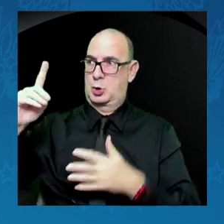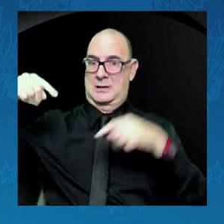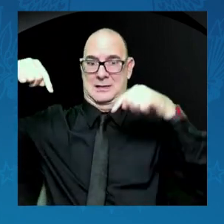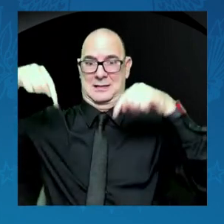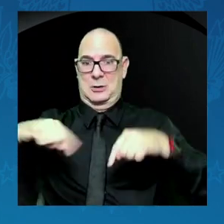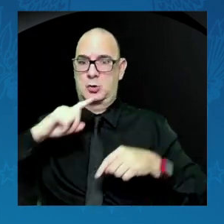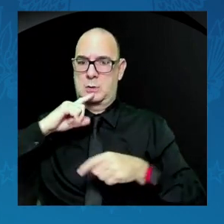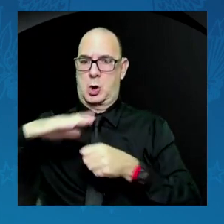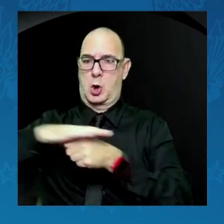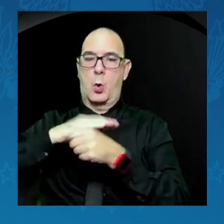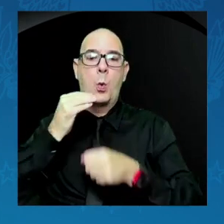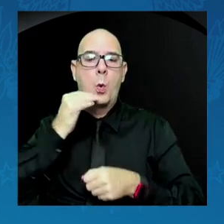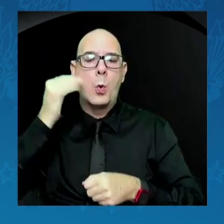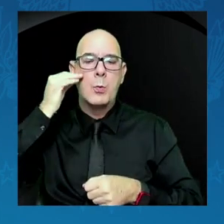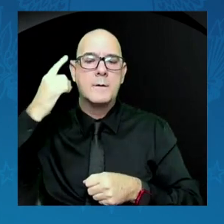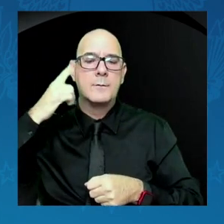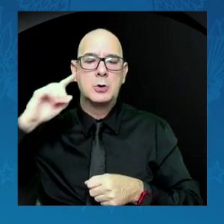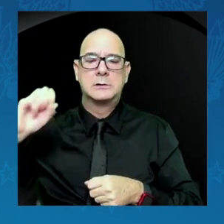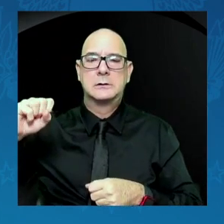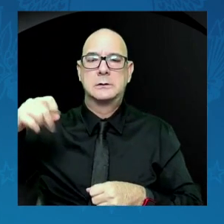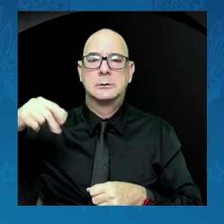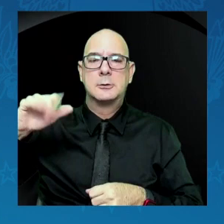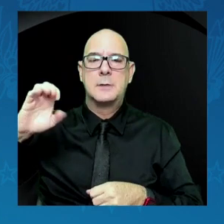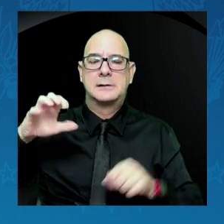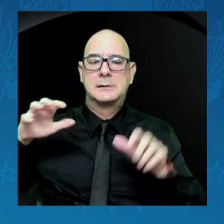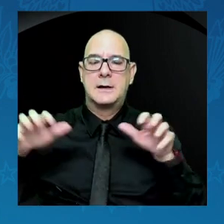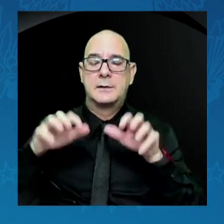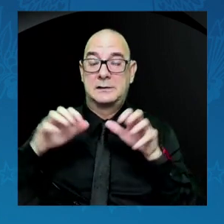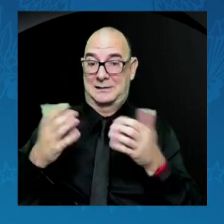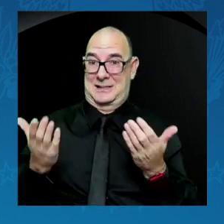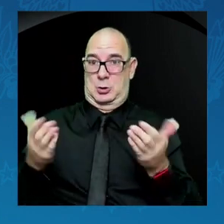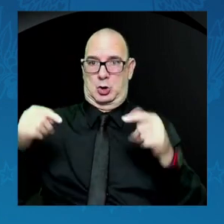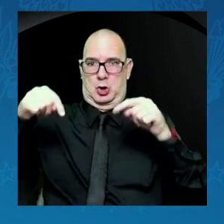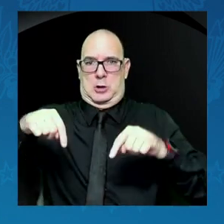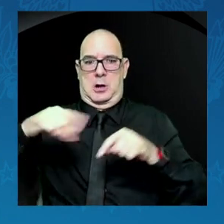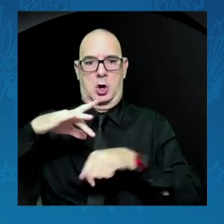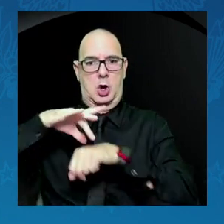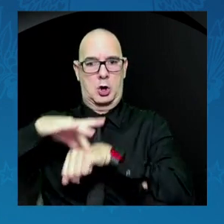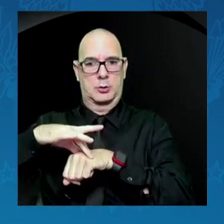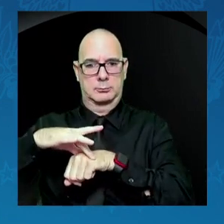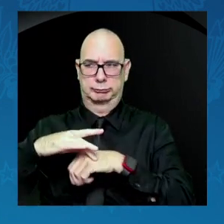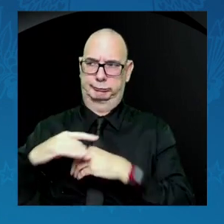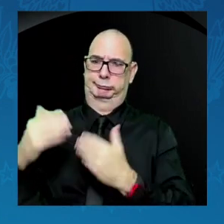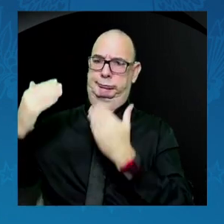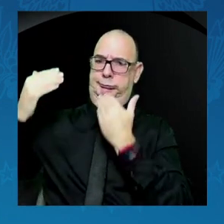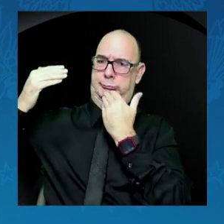looking here at Earth, and I want to thank all of you for being part of that extraordinary effort.